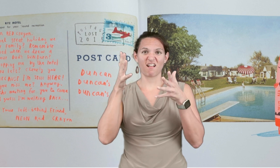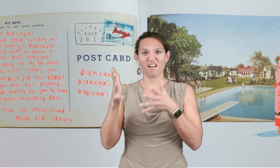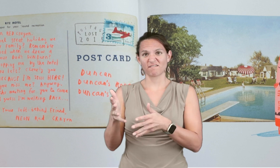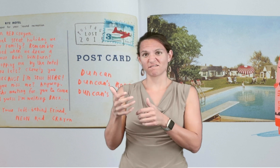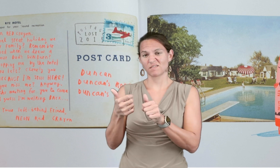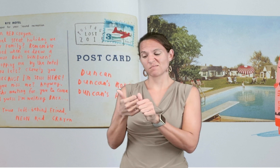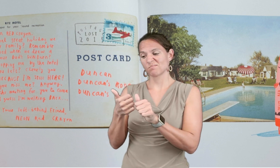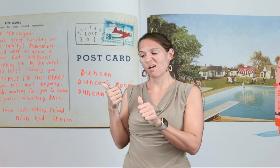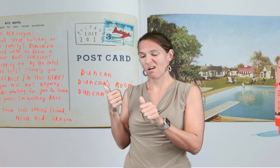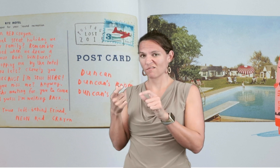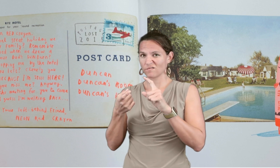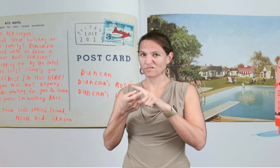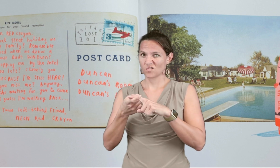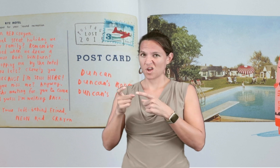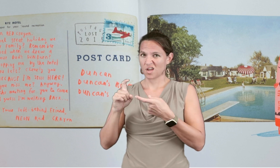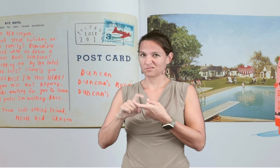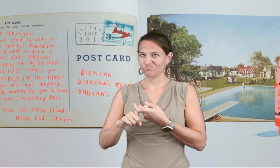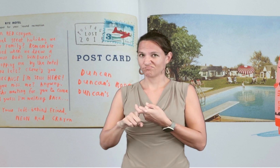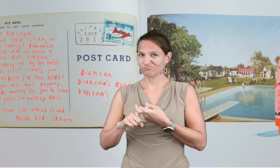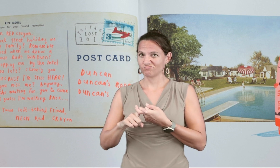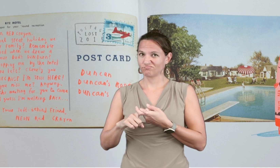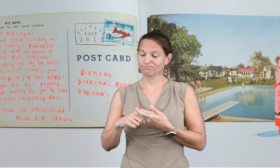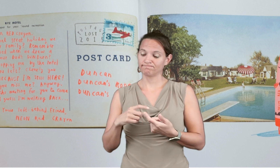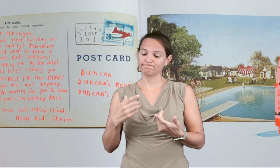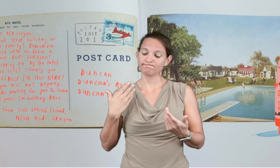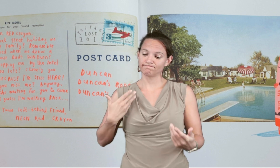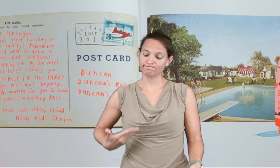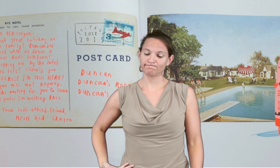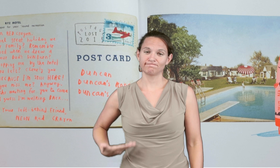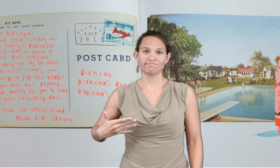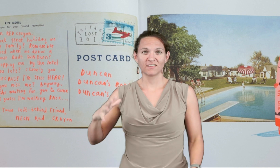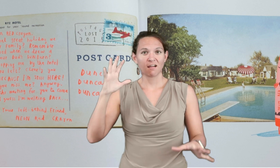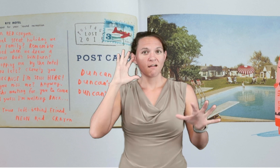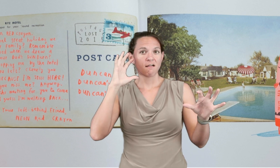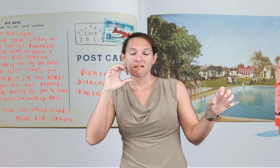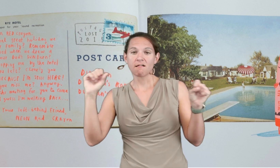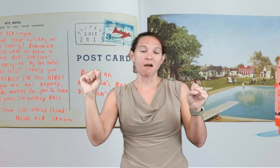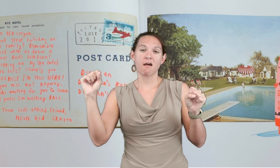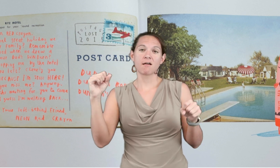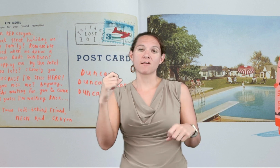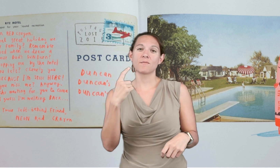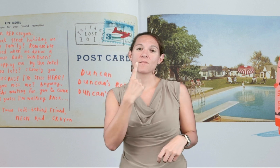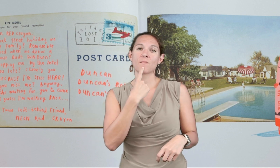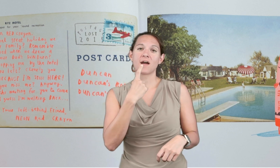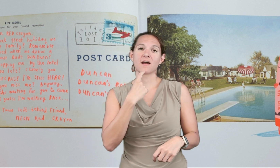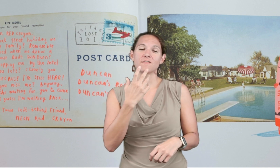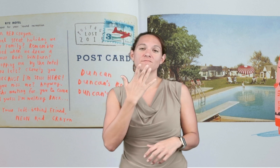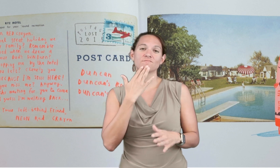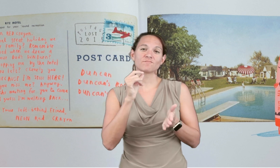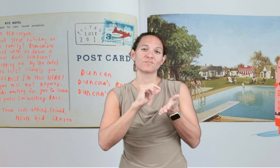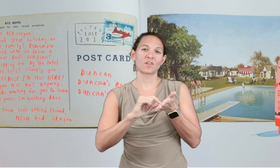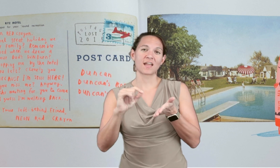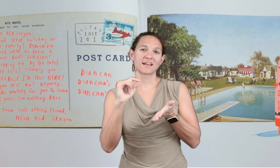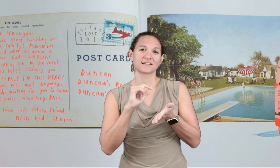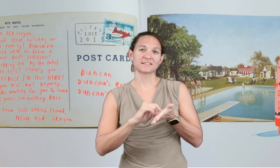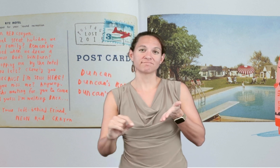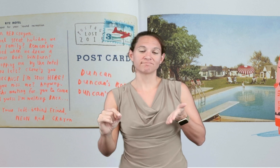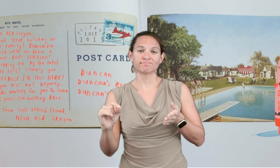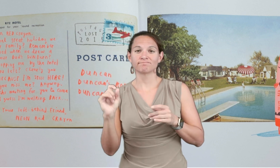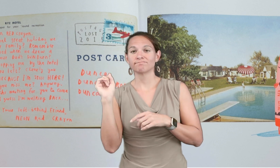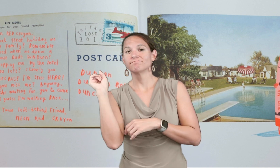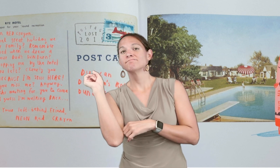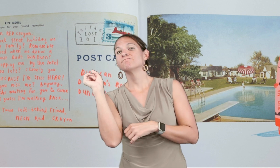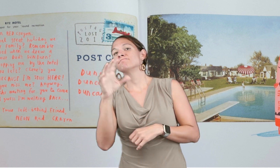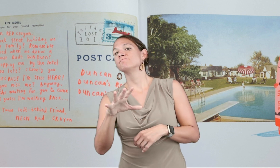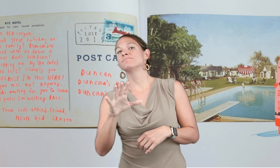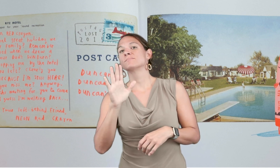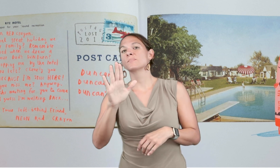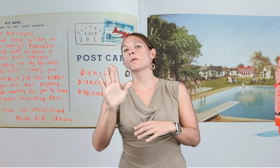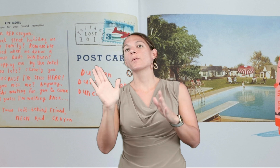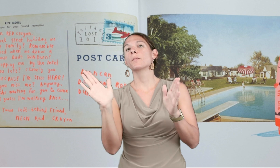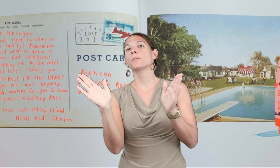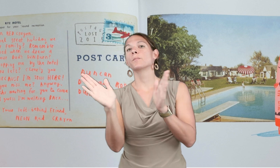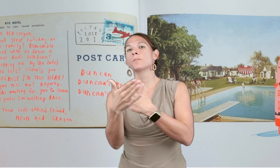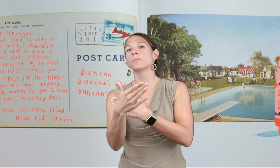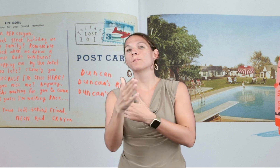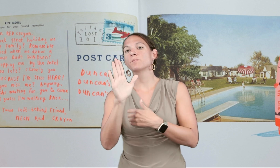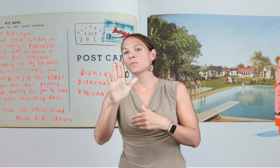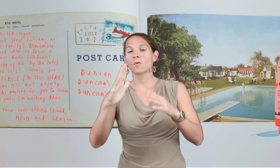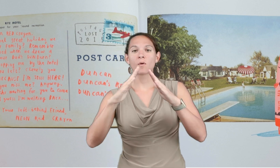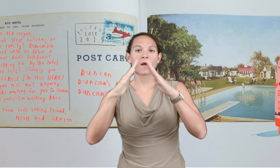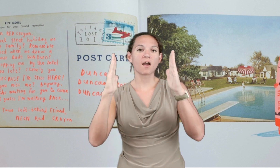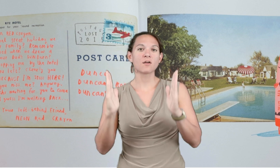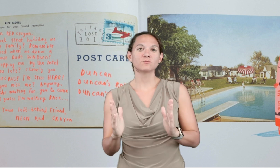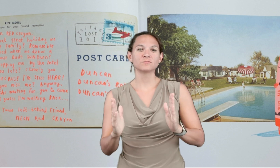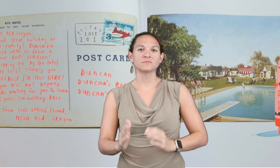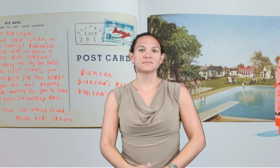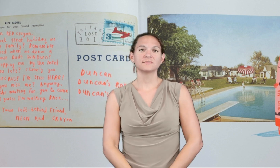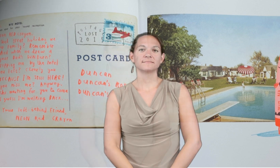Your left behind friend, Neon Red Crayon. Sent to your room, your house.”